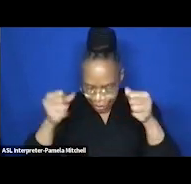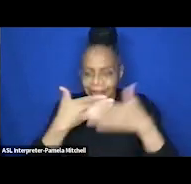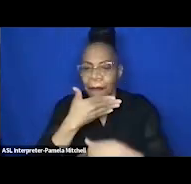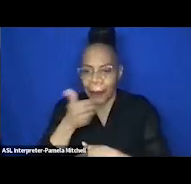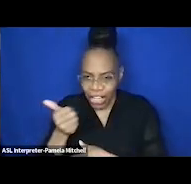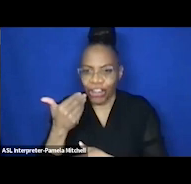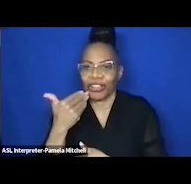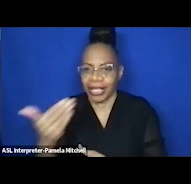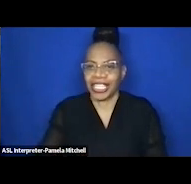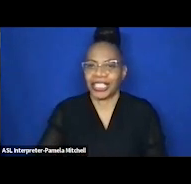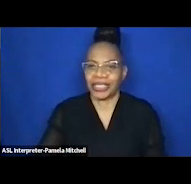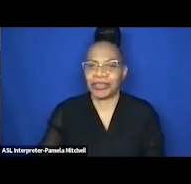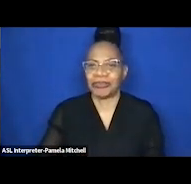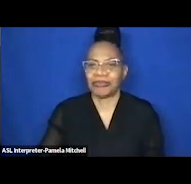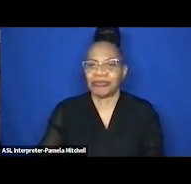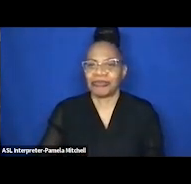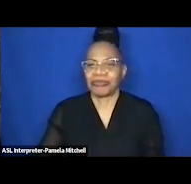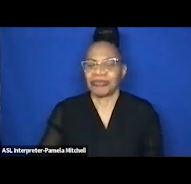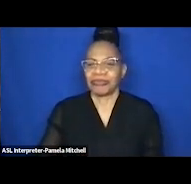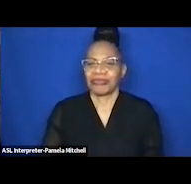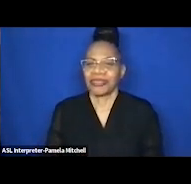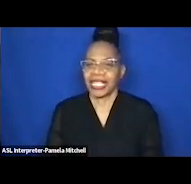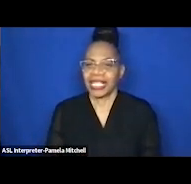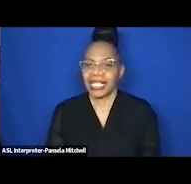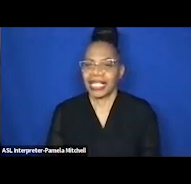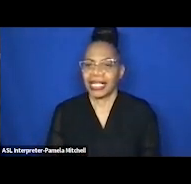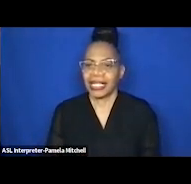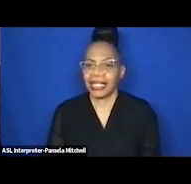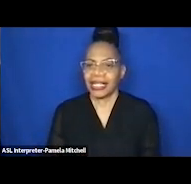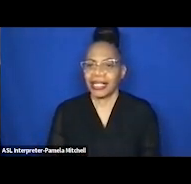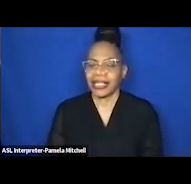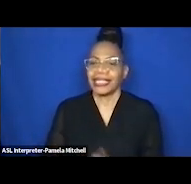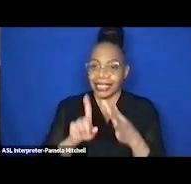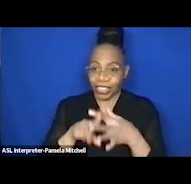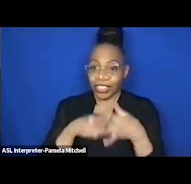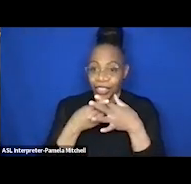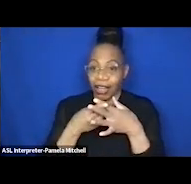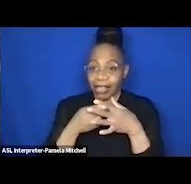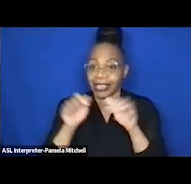Yes, much better. Okay. - Yes ma'am. Do I need to start over? [Pam] Yeah, please.